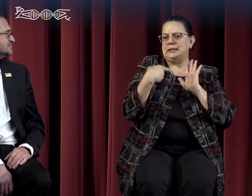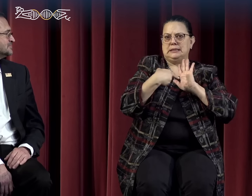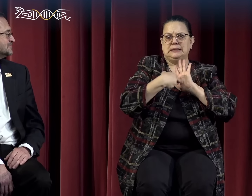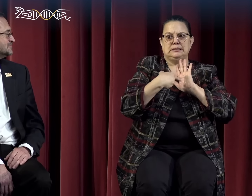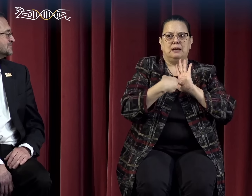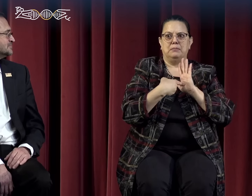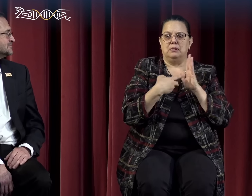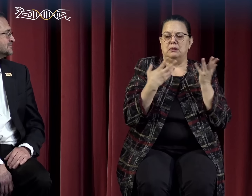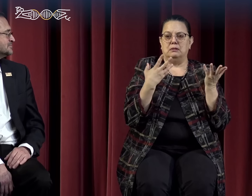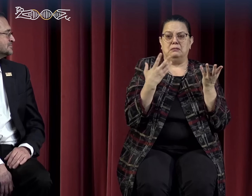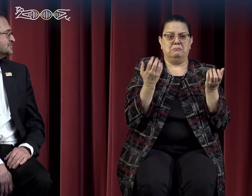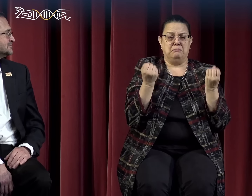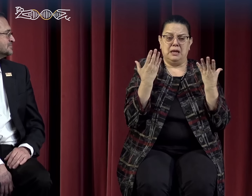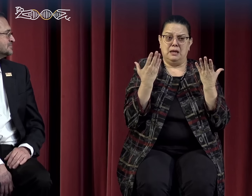transforms us.